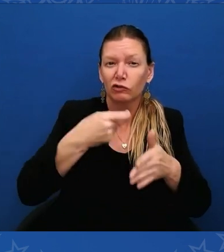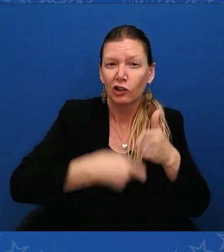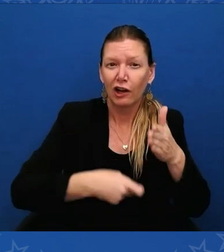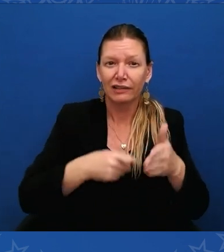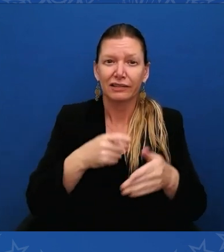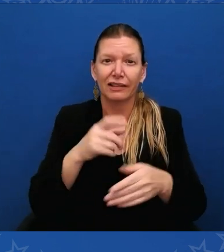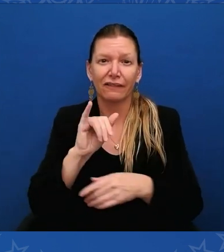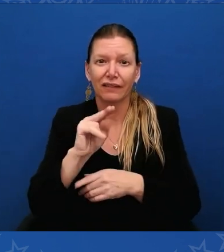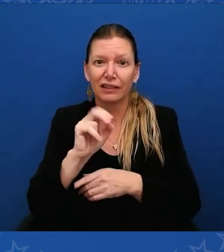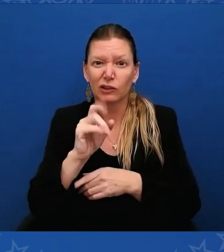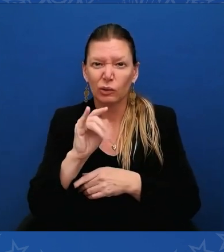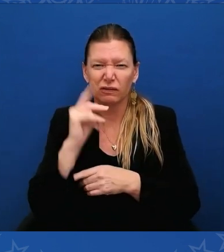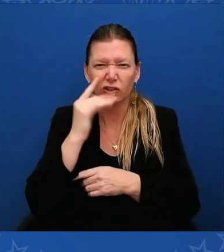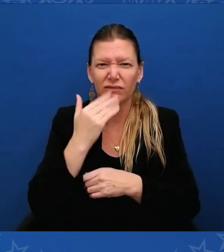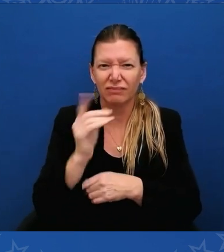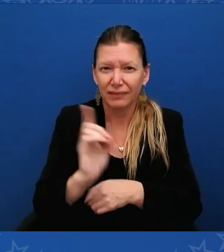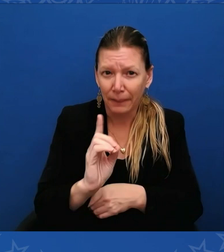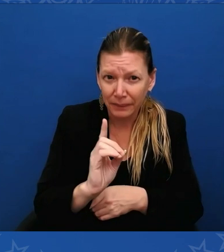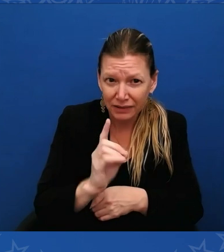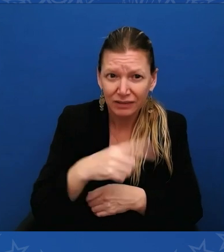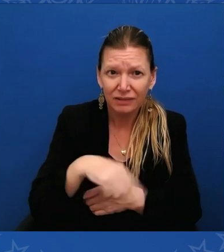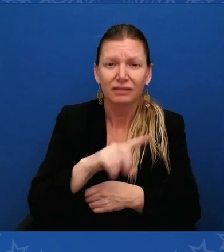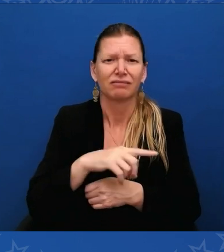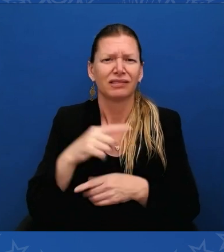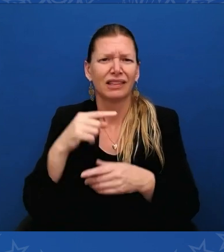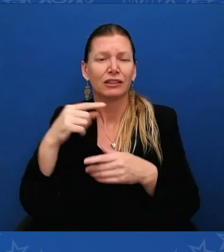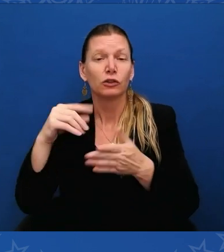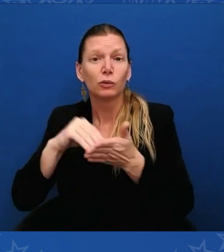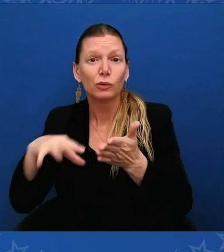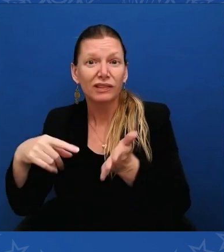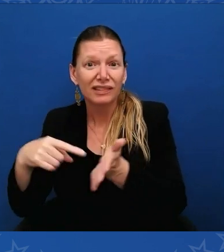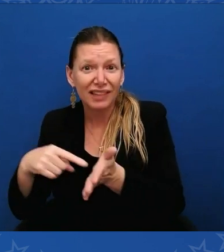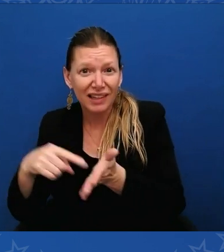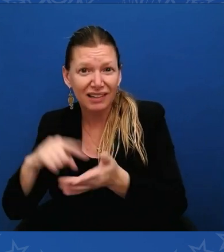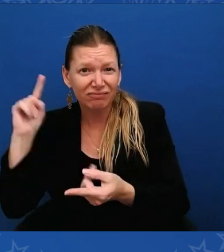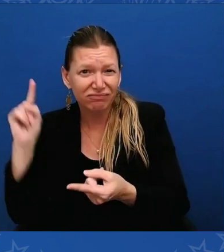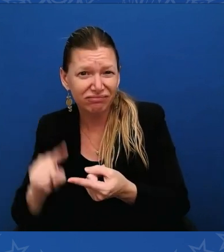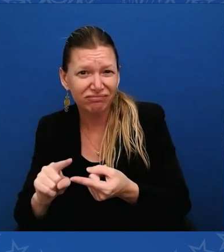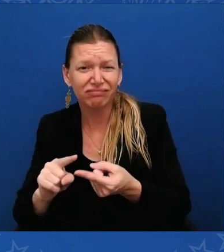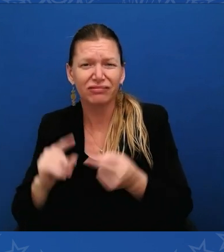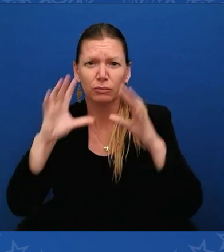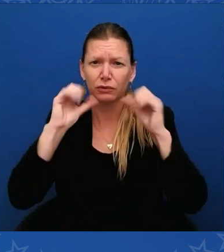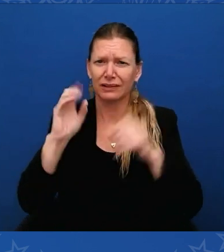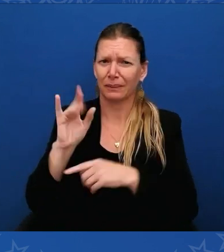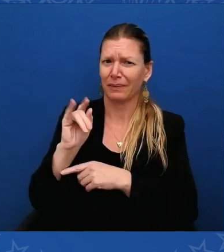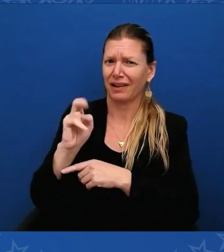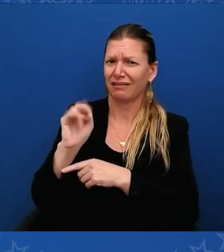President Biden's leadership has given Latino families better access to affordable childcare,